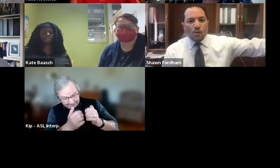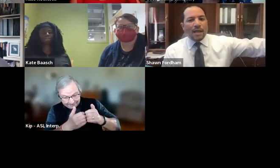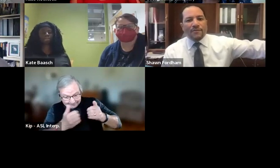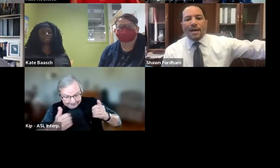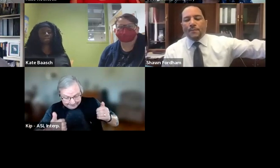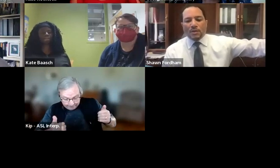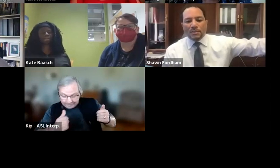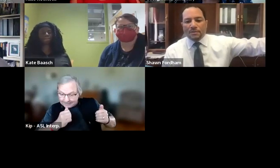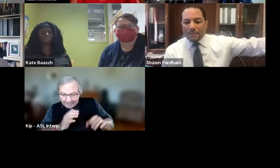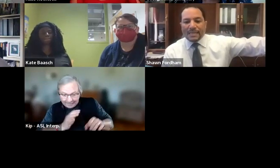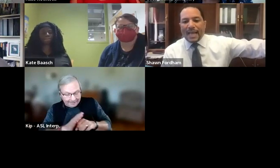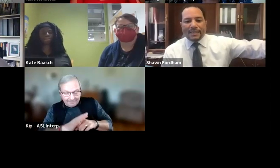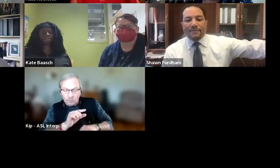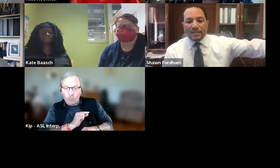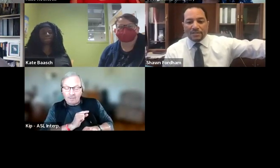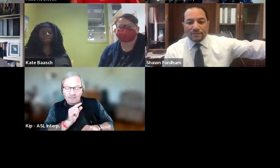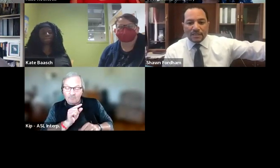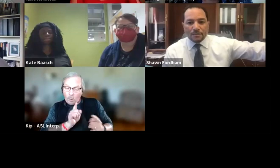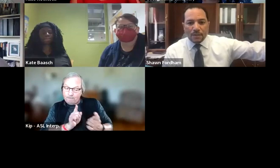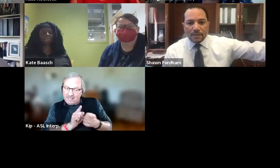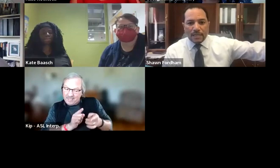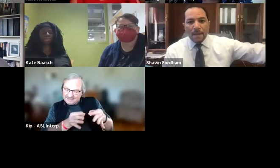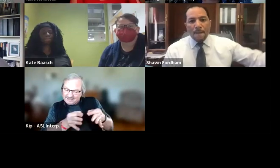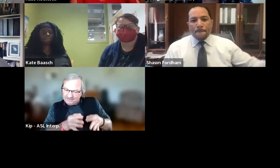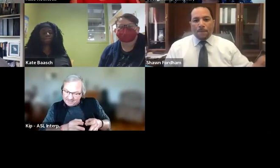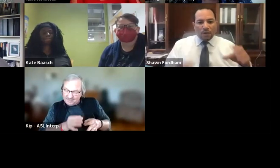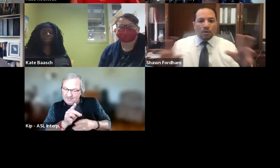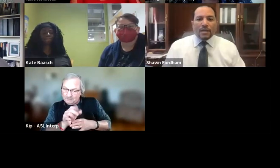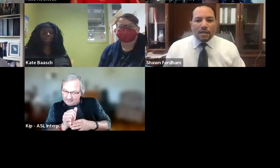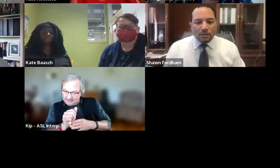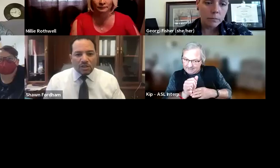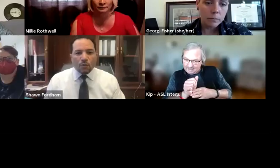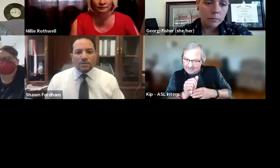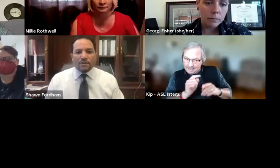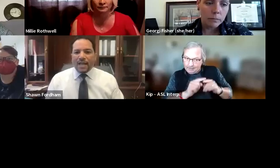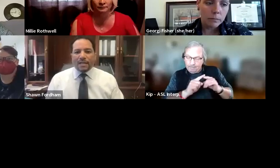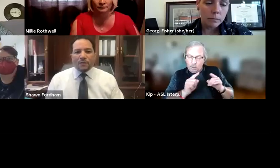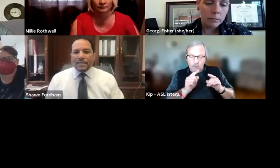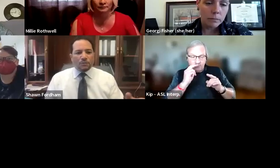to qualify a person to meet that definition of disability. But when you look at a sequential evaluation,